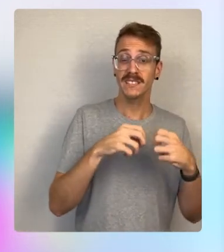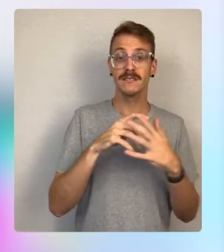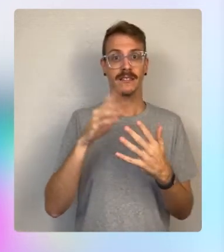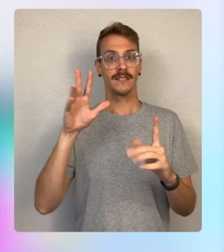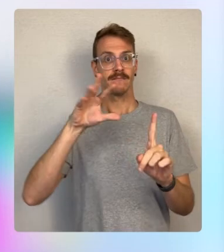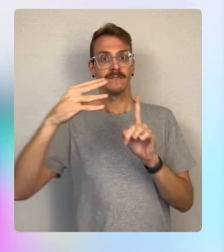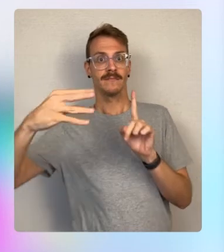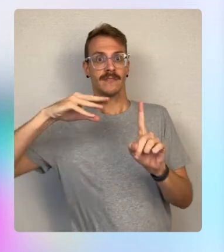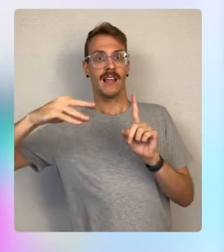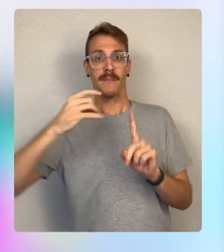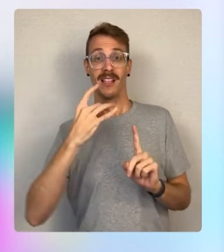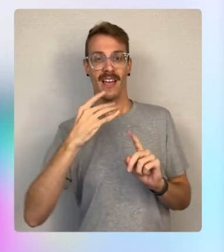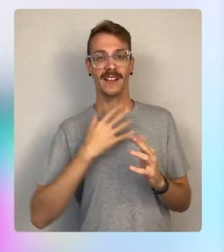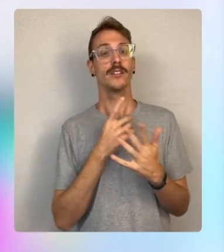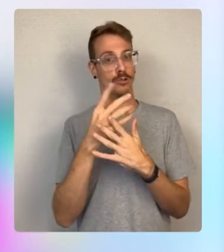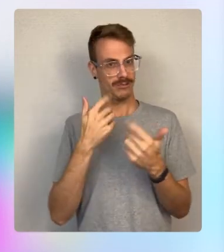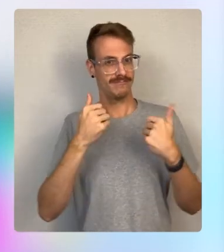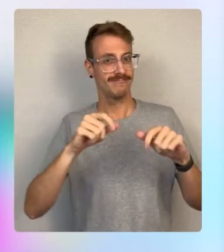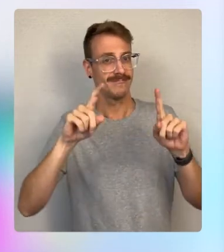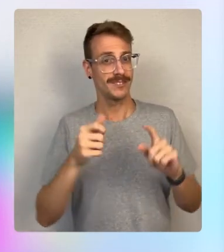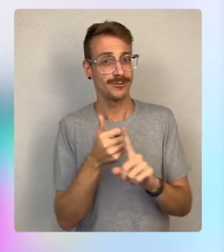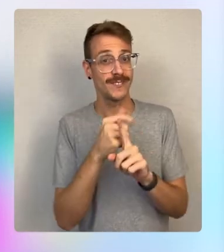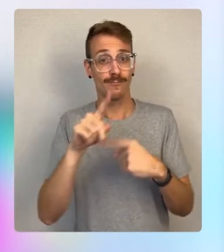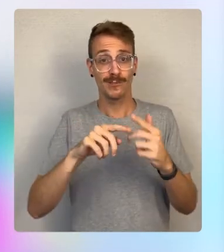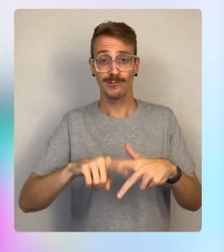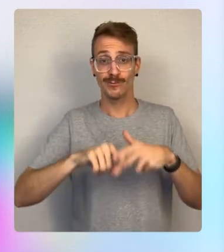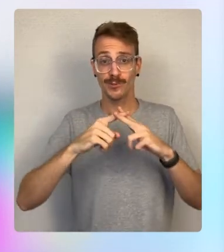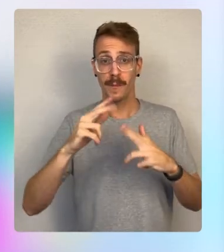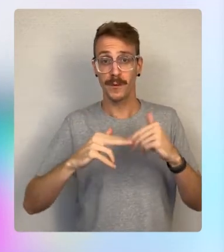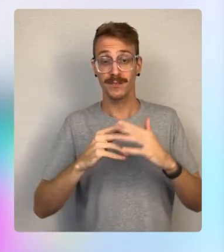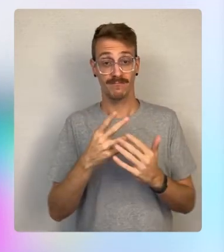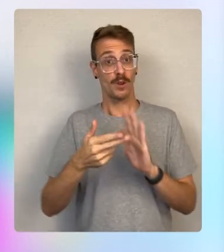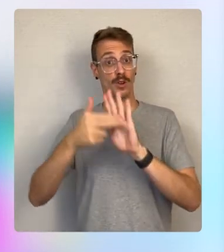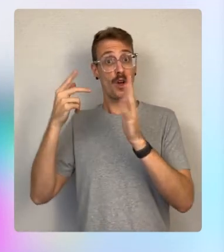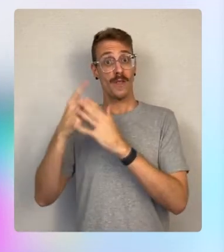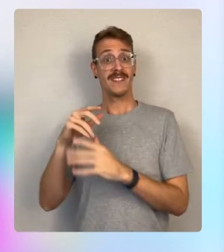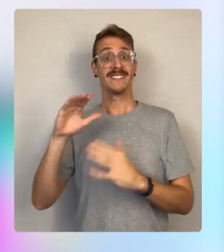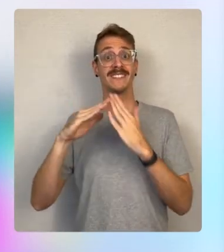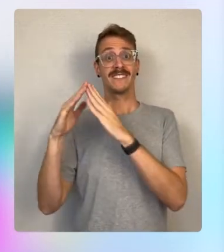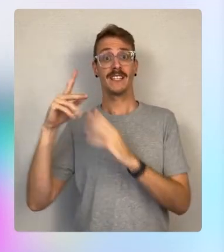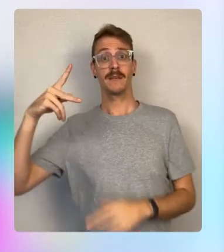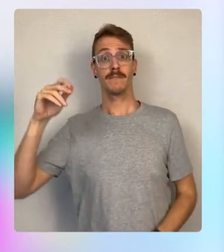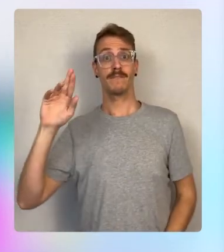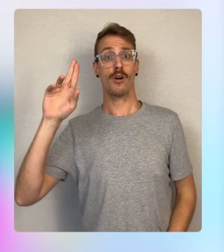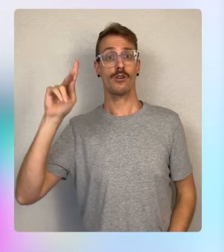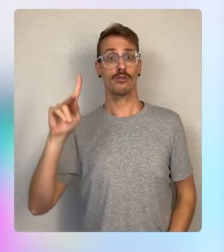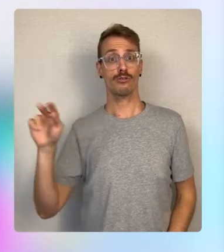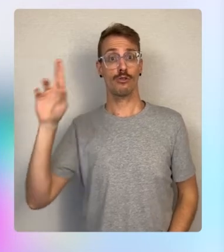You'll be able to try it all out when you start building. We've titled this world "City Parkour," and it'll be available tomorrow